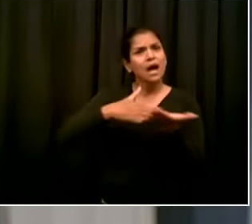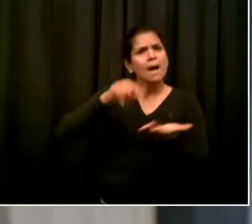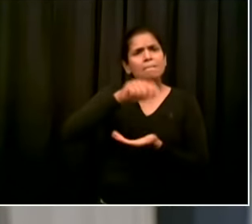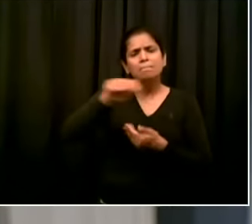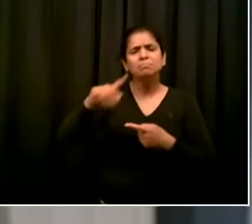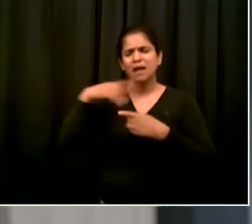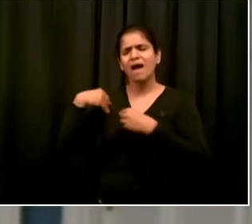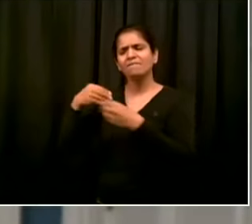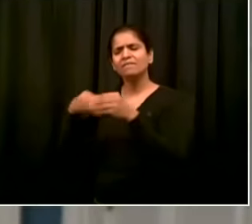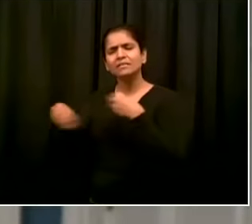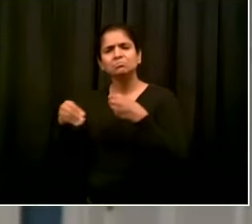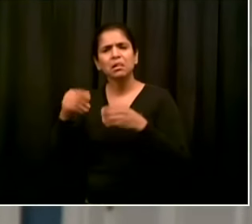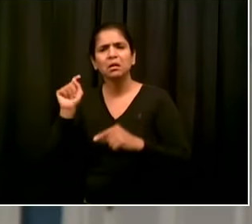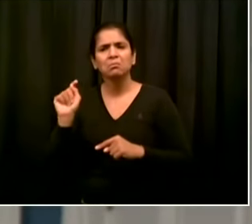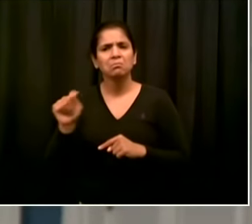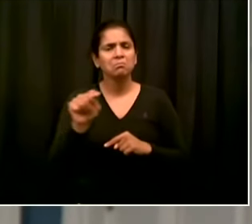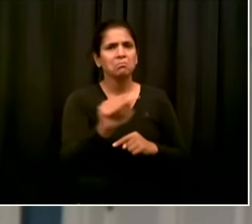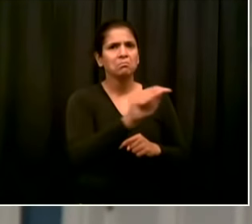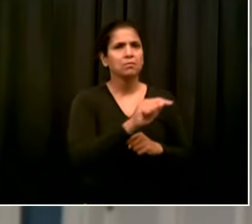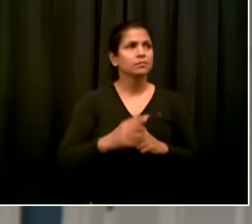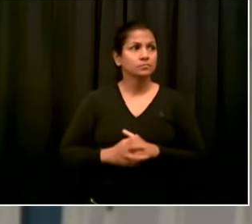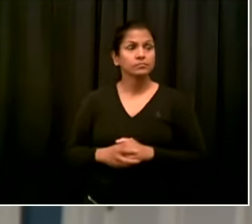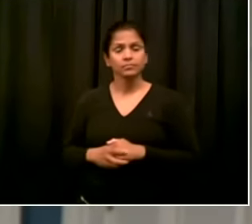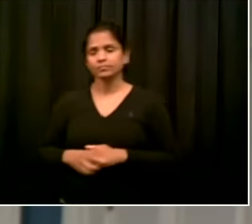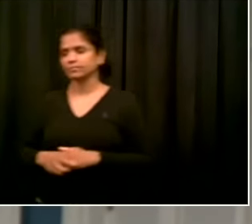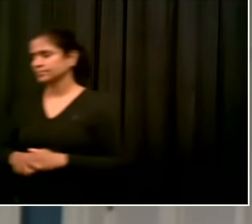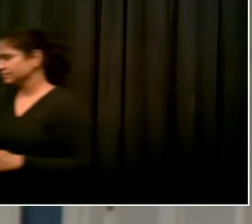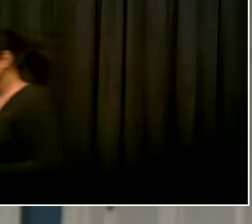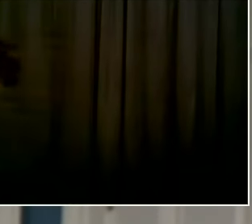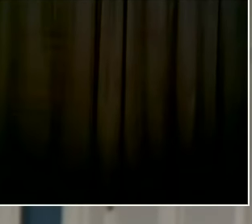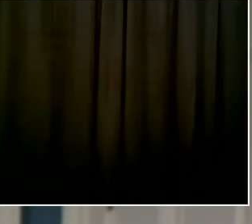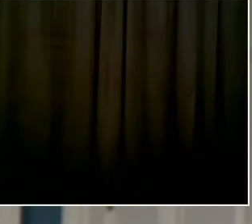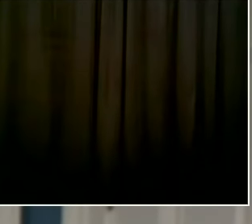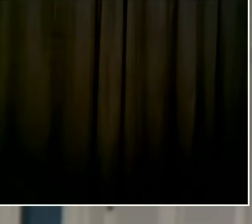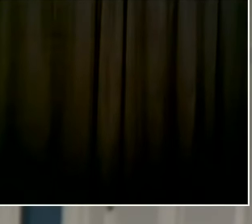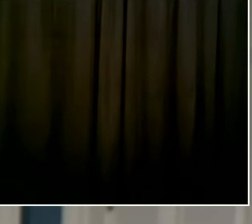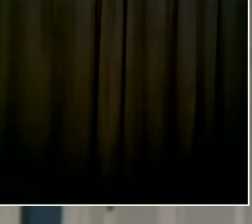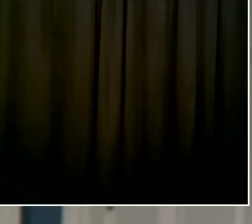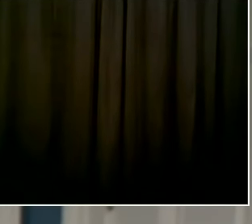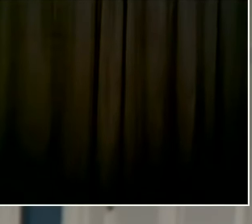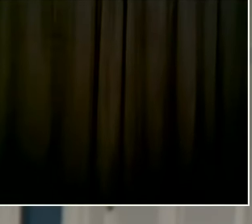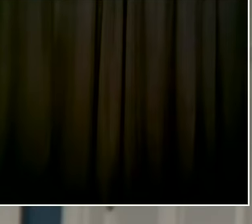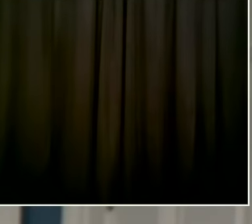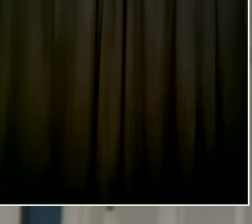SOME OF THE LARGER SCHOOLS WE HAVE GIVEN THEM FLEXIBILITY. WHEN A SCHOOL SAID THAEY RE